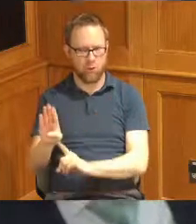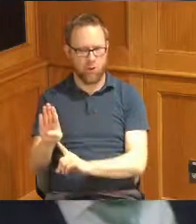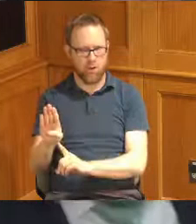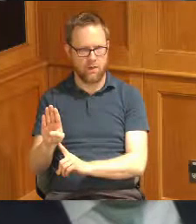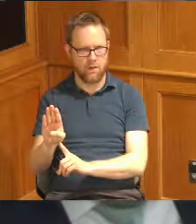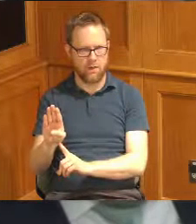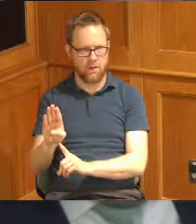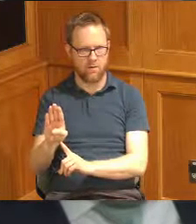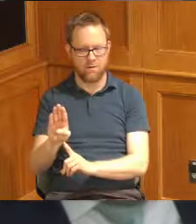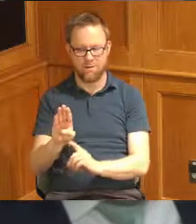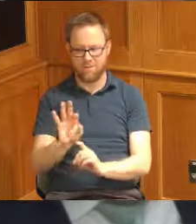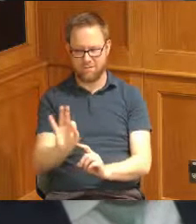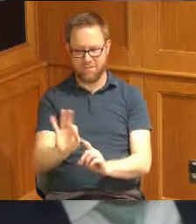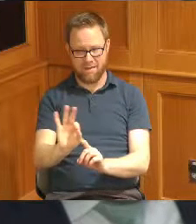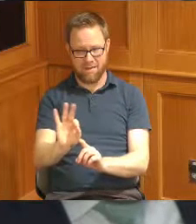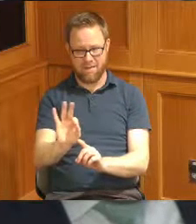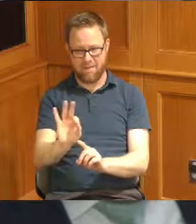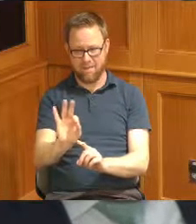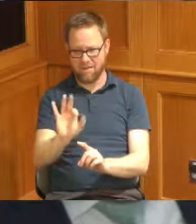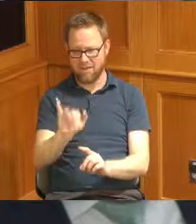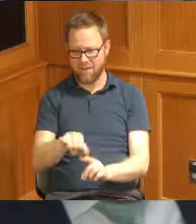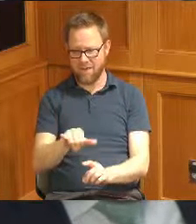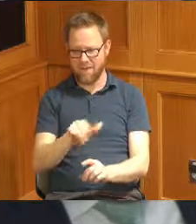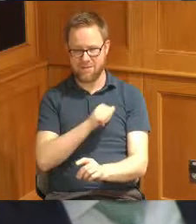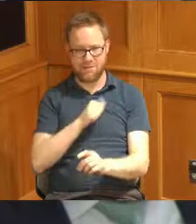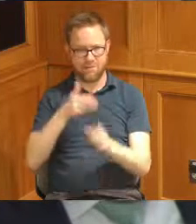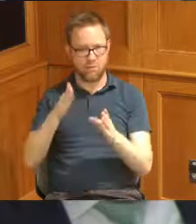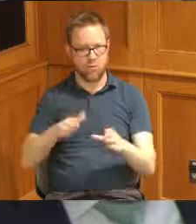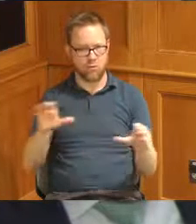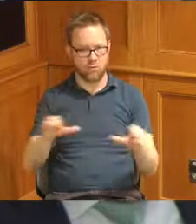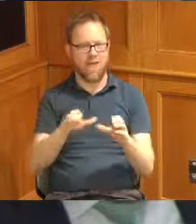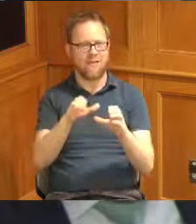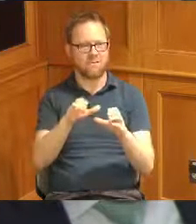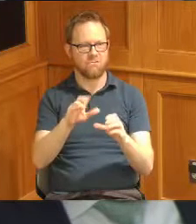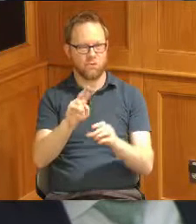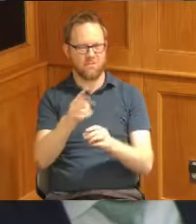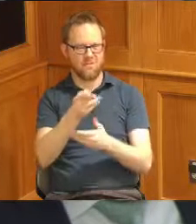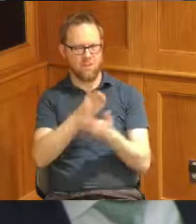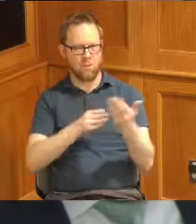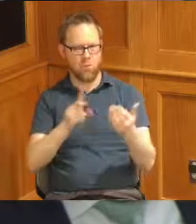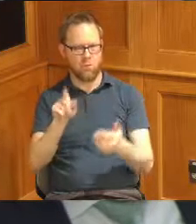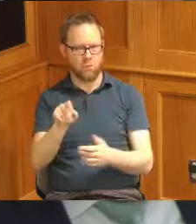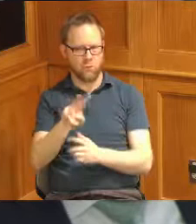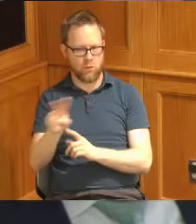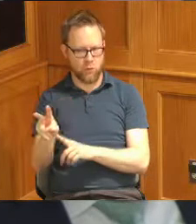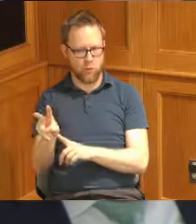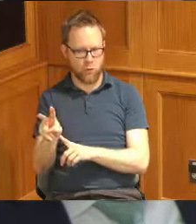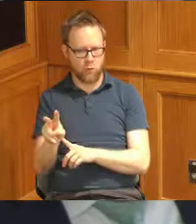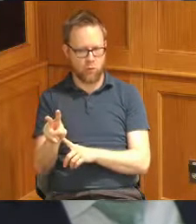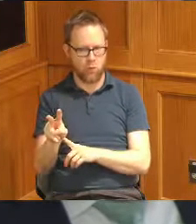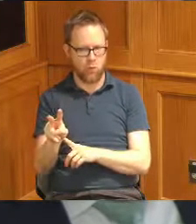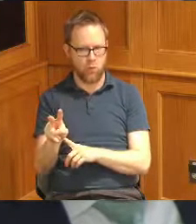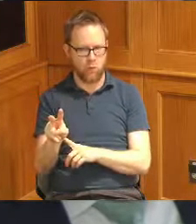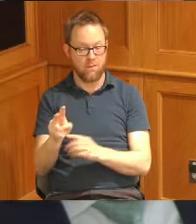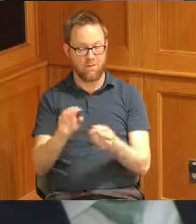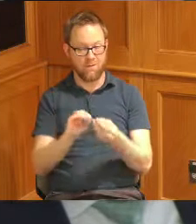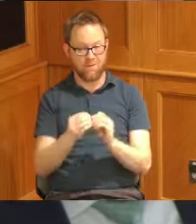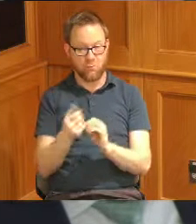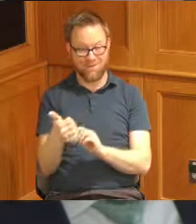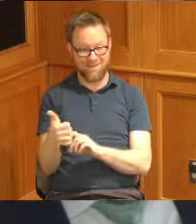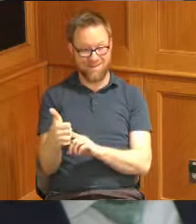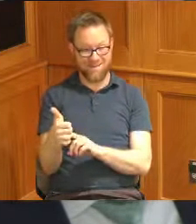number nine is the Administrator's actions for the second portion of 2022 item number 10 or the